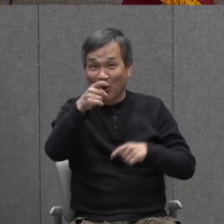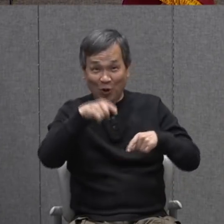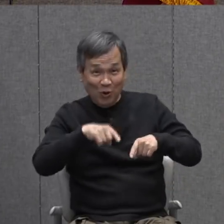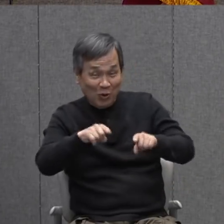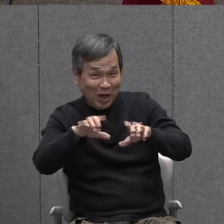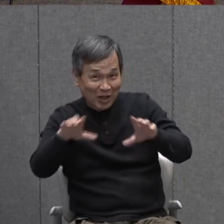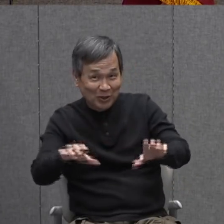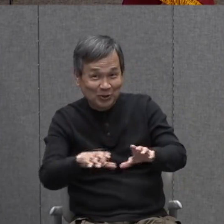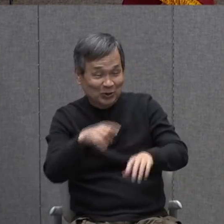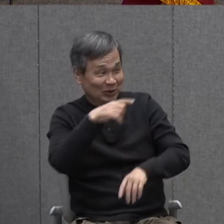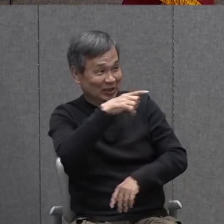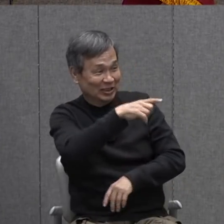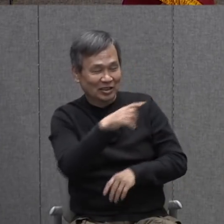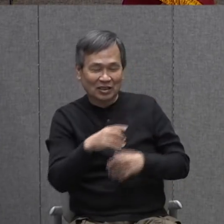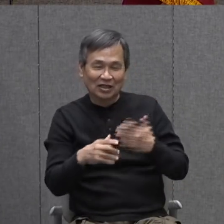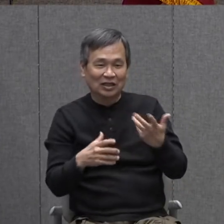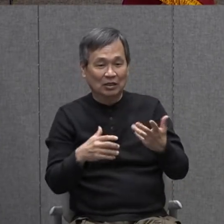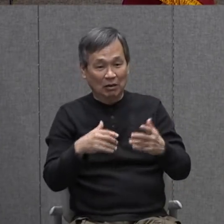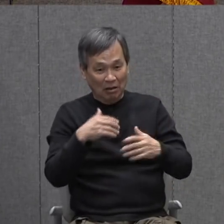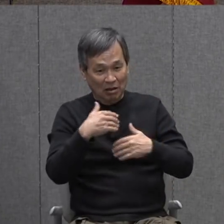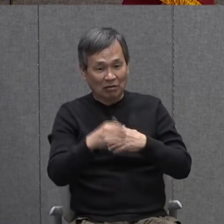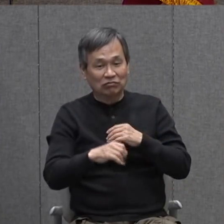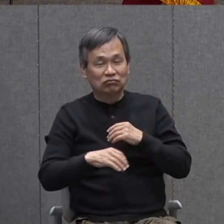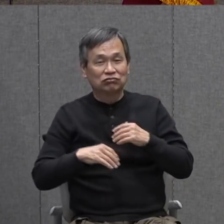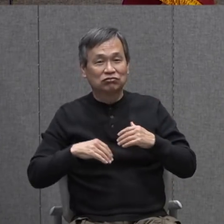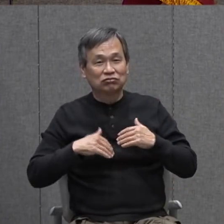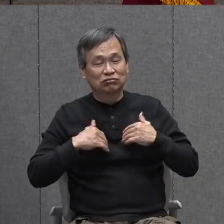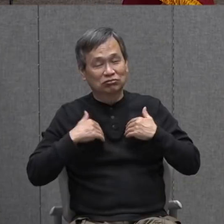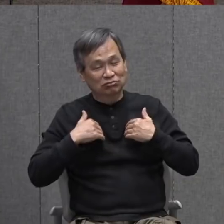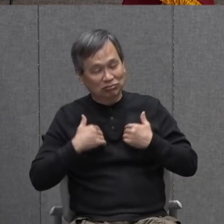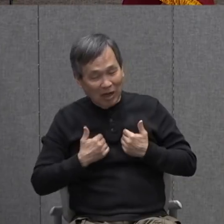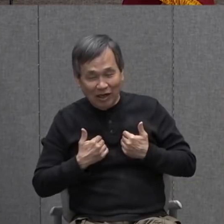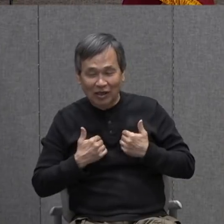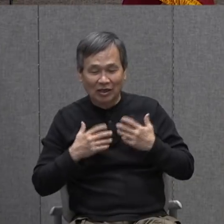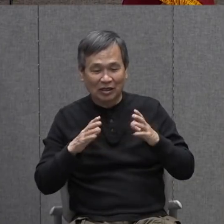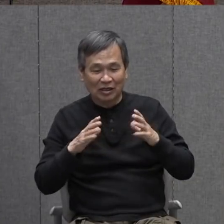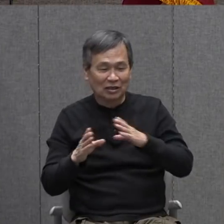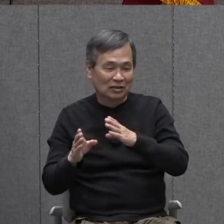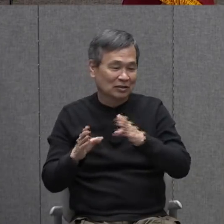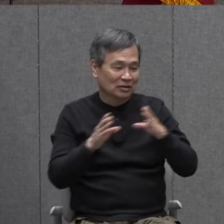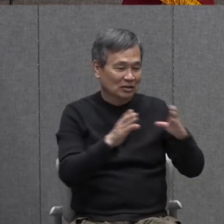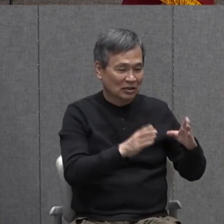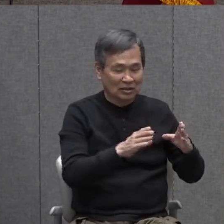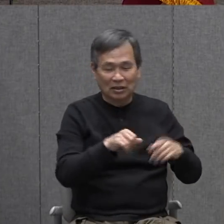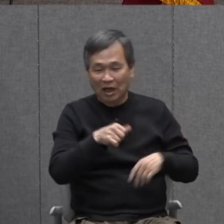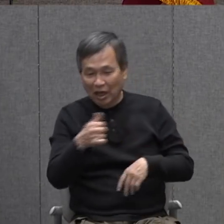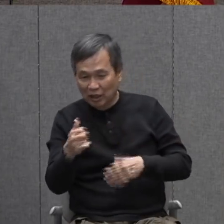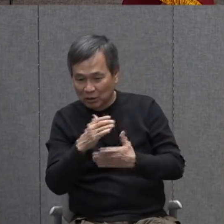and you want to take a break, that's okay. You can start on something else and come back to what you were doing later.